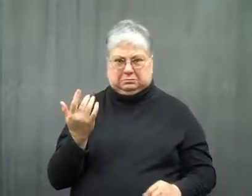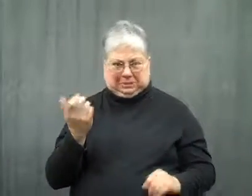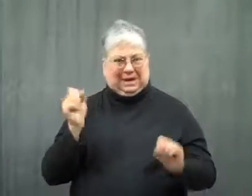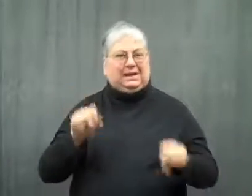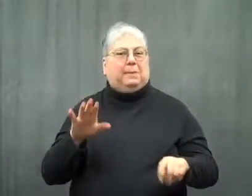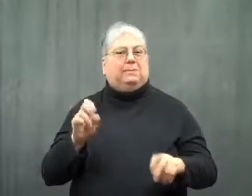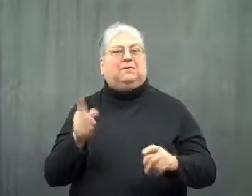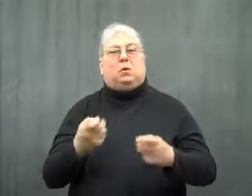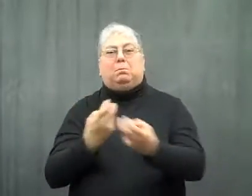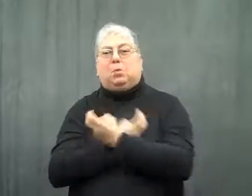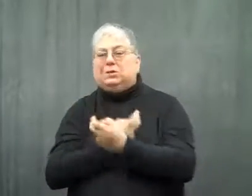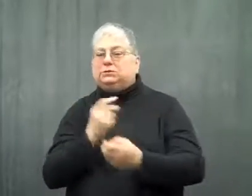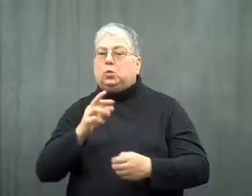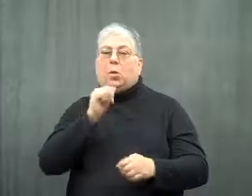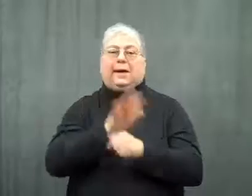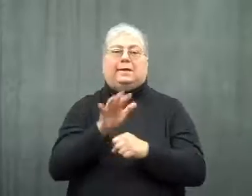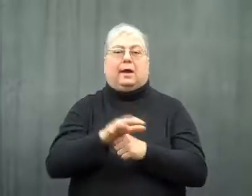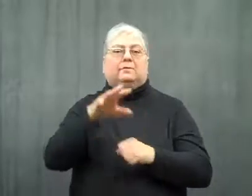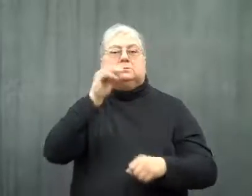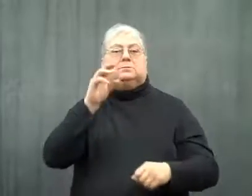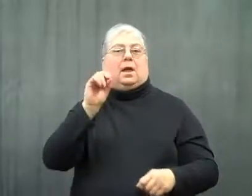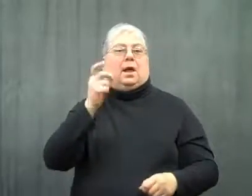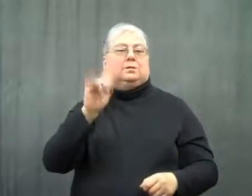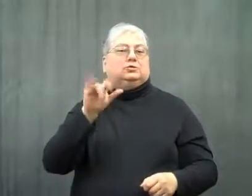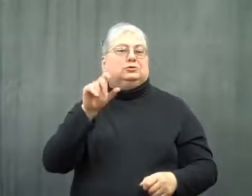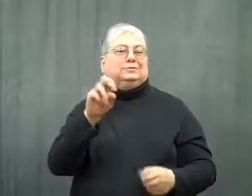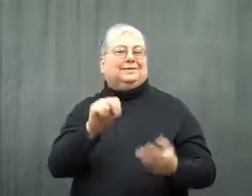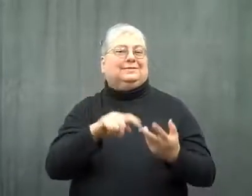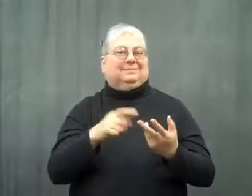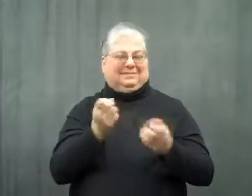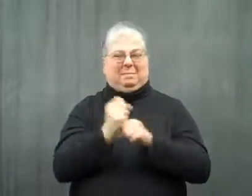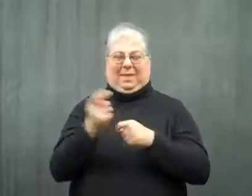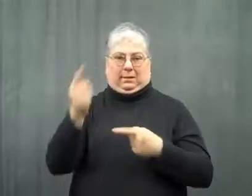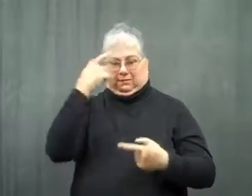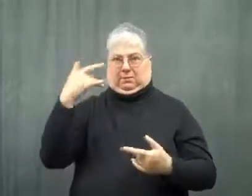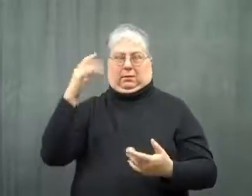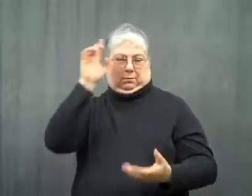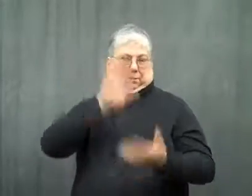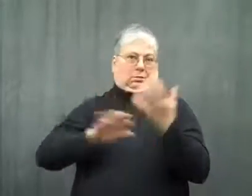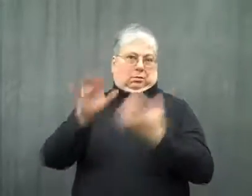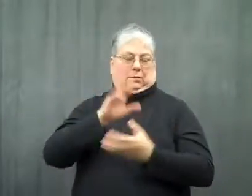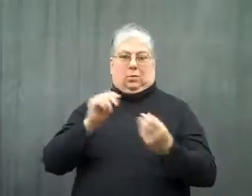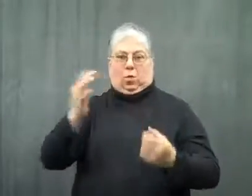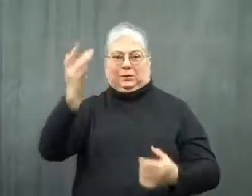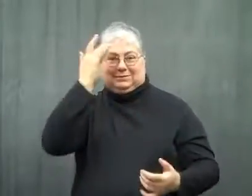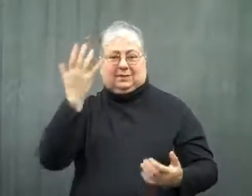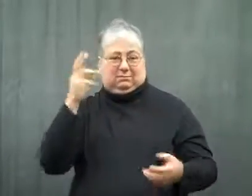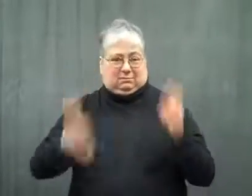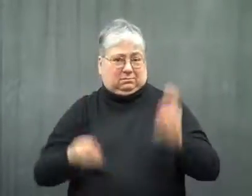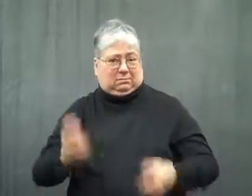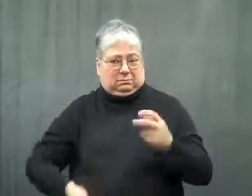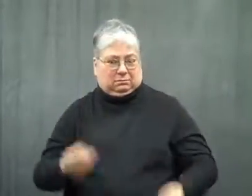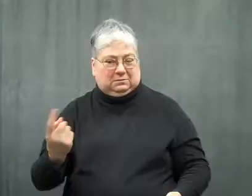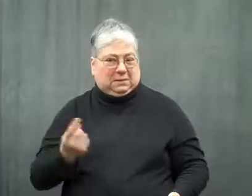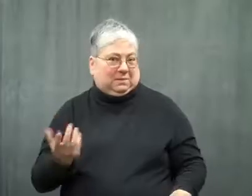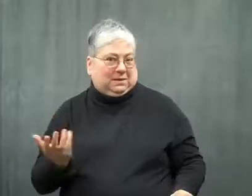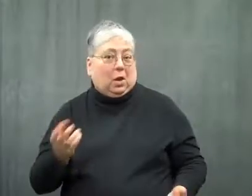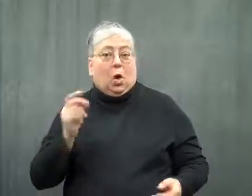It could be a result of poisoning or lack of oxygen which would make them confused or sick and die.